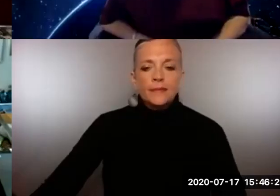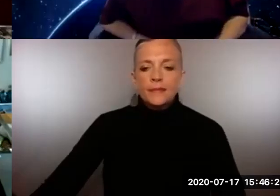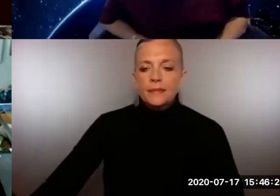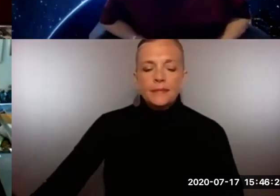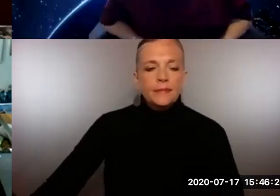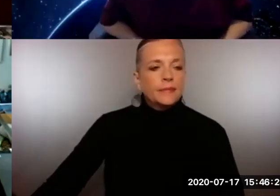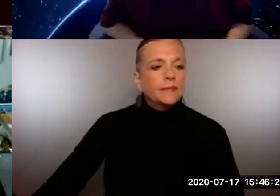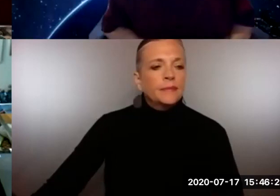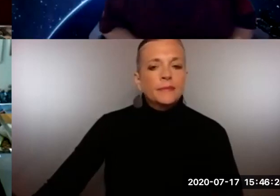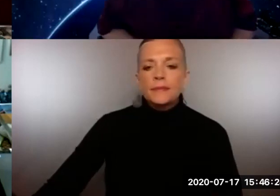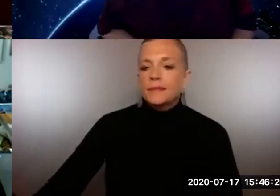Just a second.